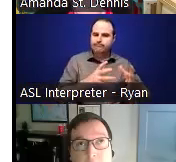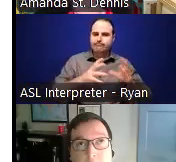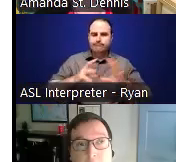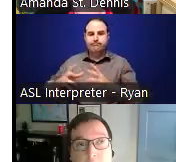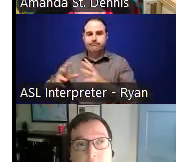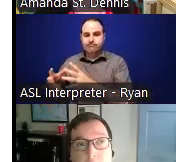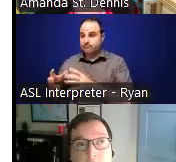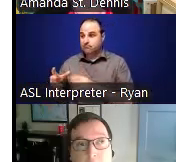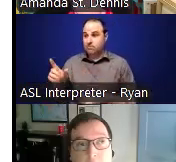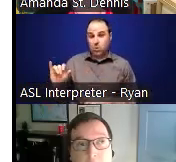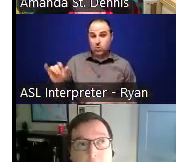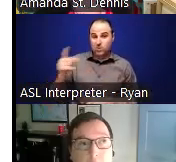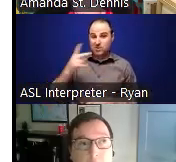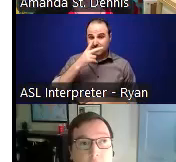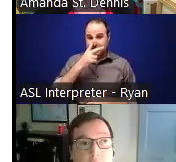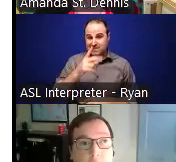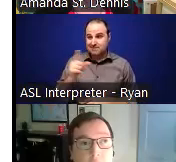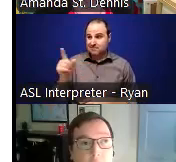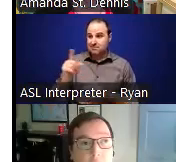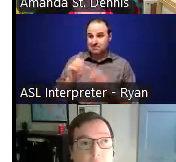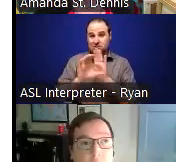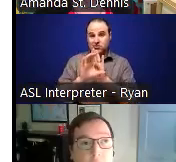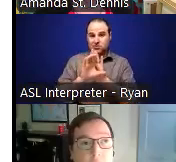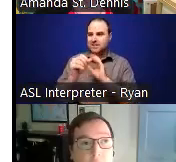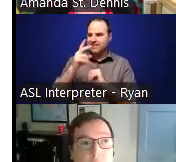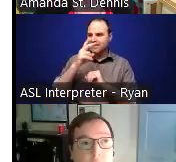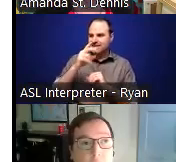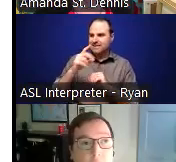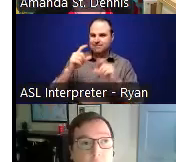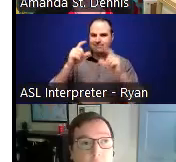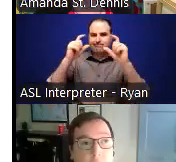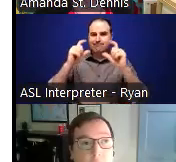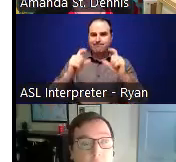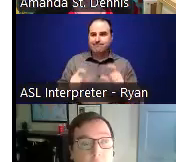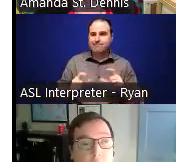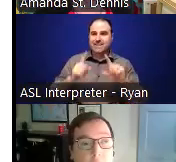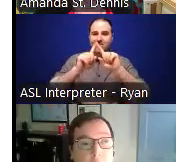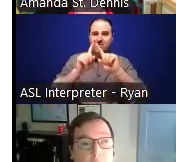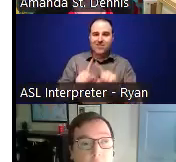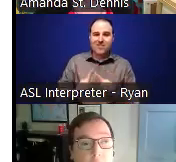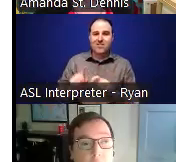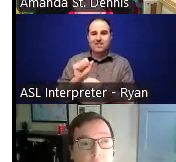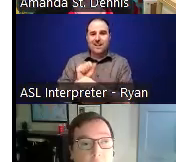being able to outline what are the different tasks as needed, provided links to what’s needed